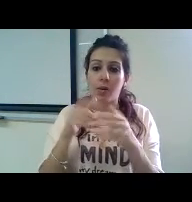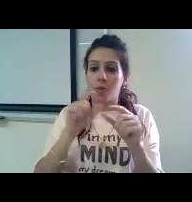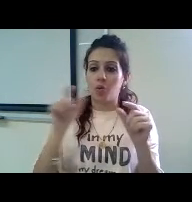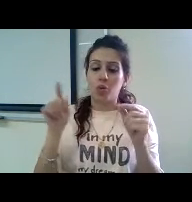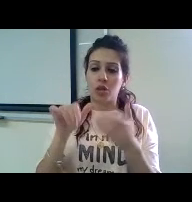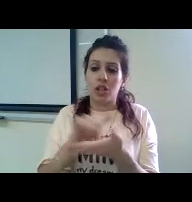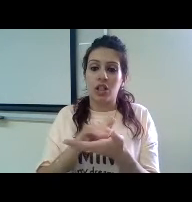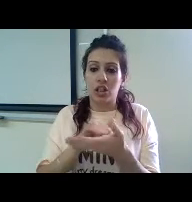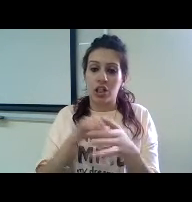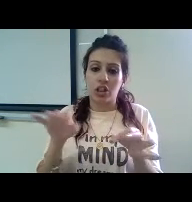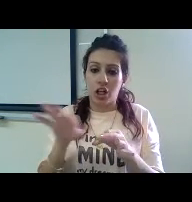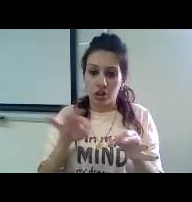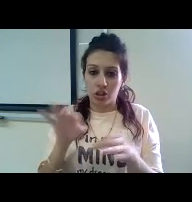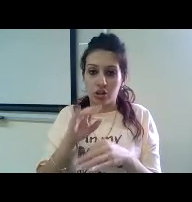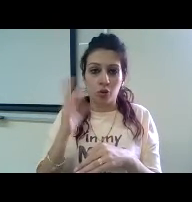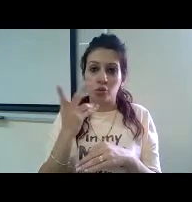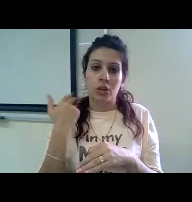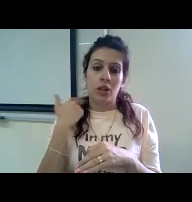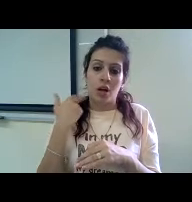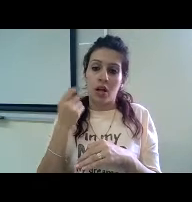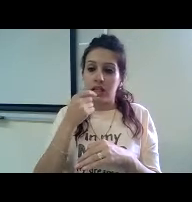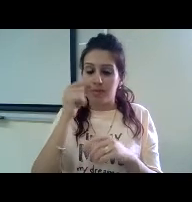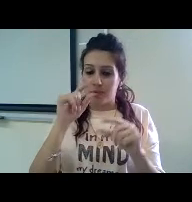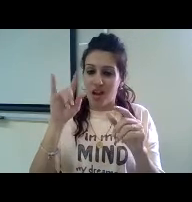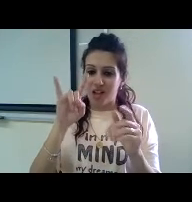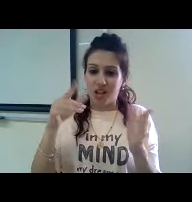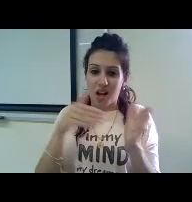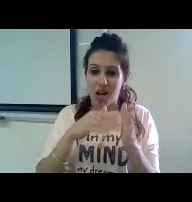Human Resources and Capacity Building.